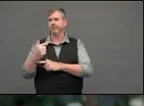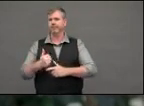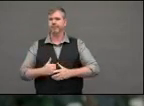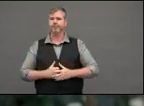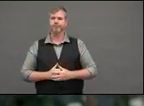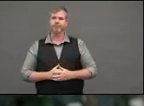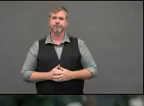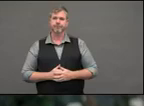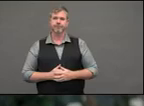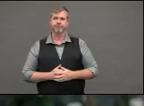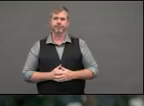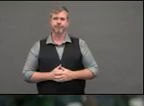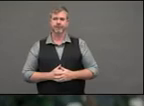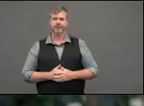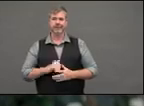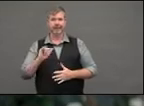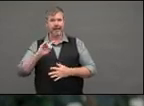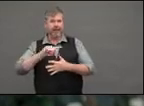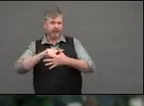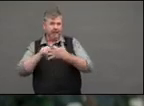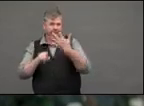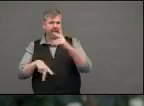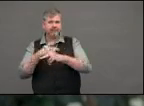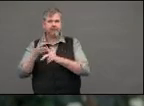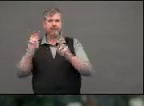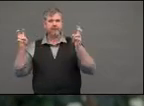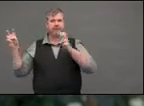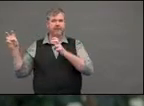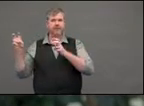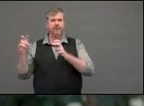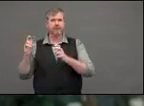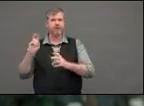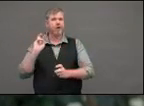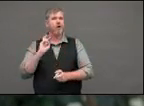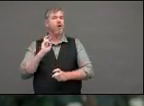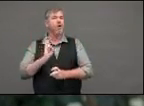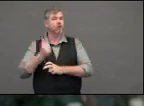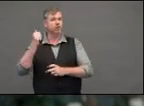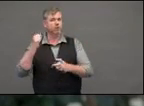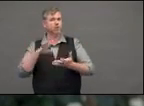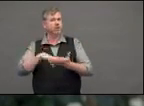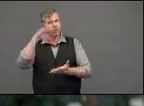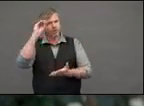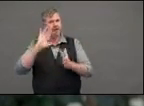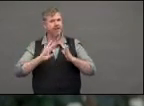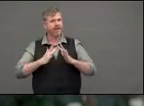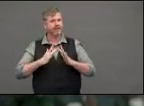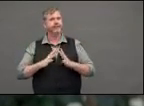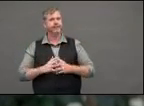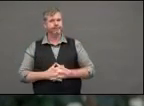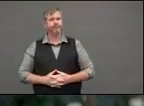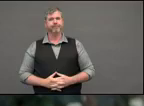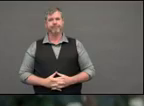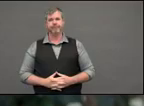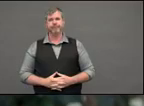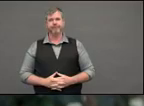are much more difficult to learn online so yeah that's definitely um